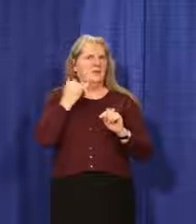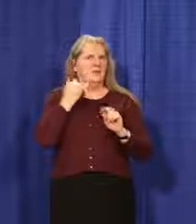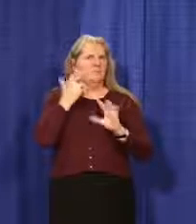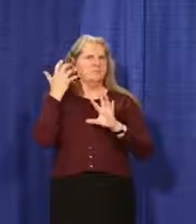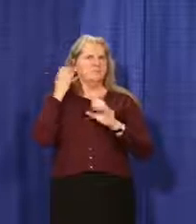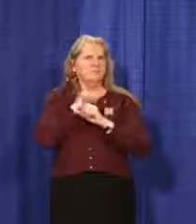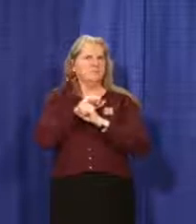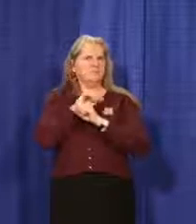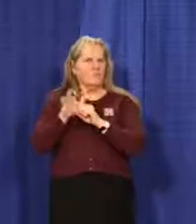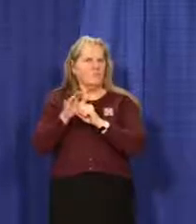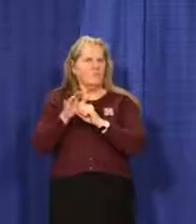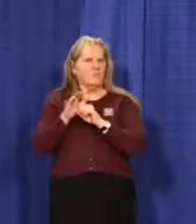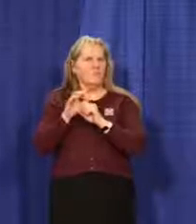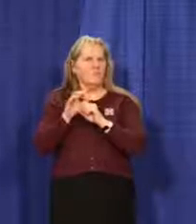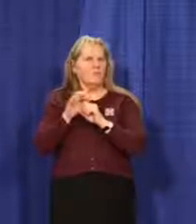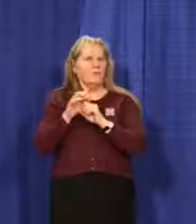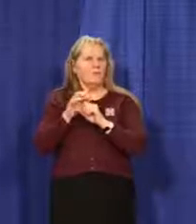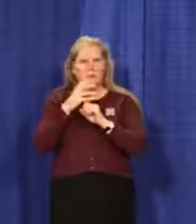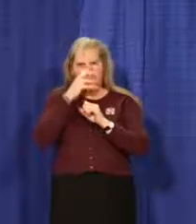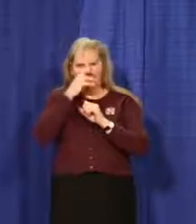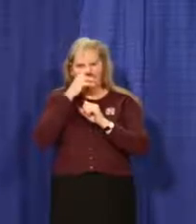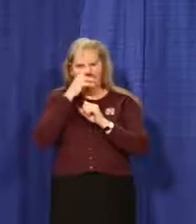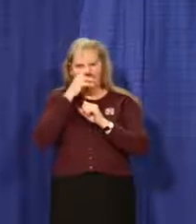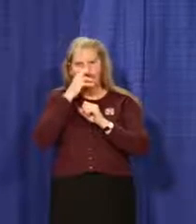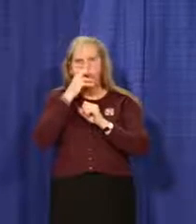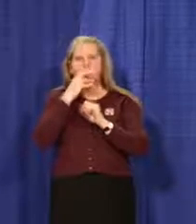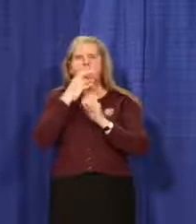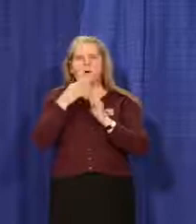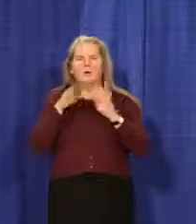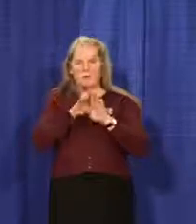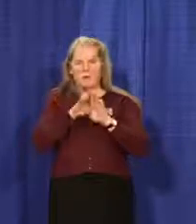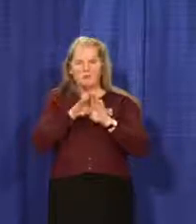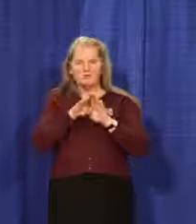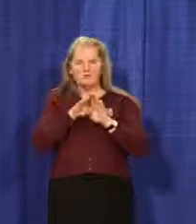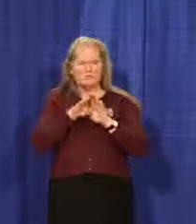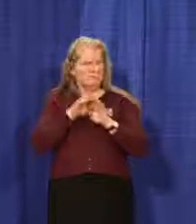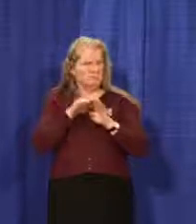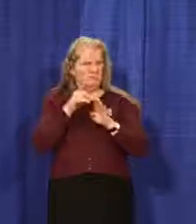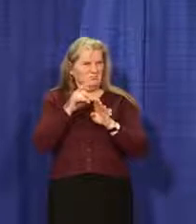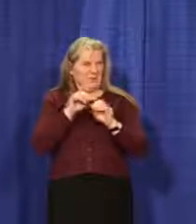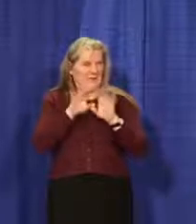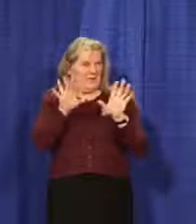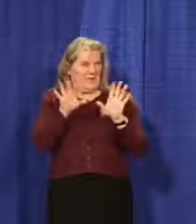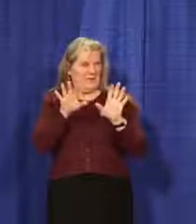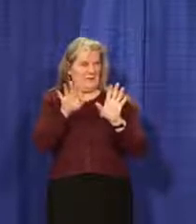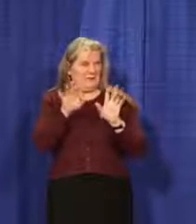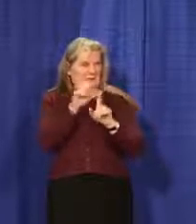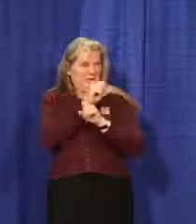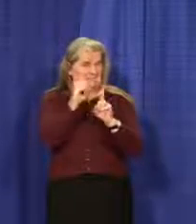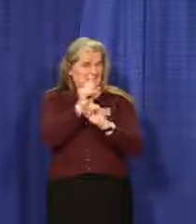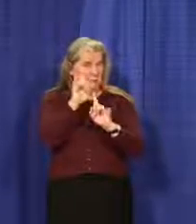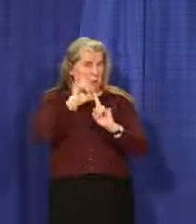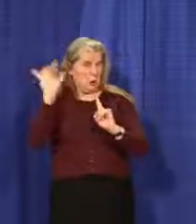outbreak or such to more restrictions. I'm just wondering if there is a bit more clarity regarding what